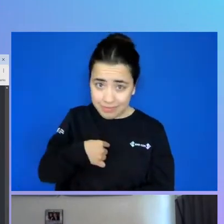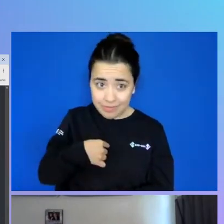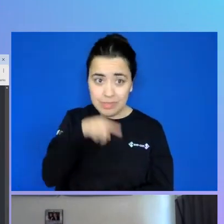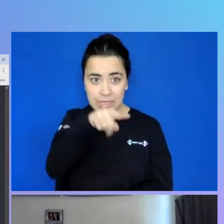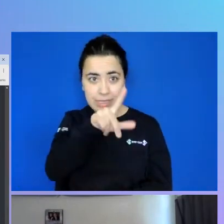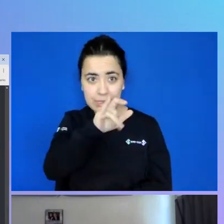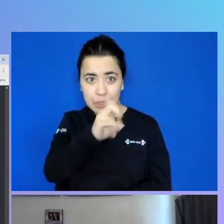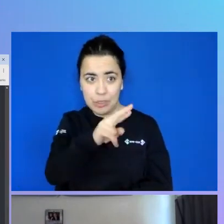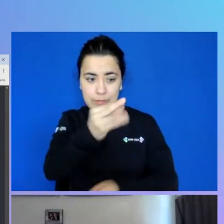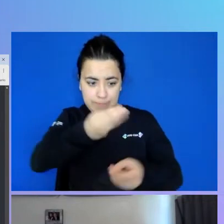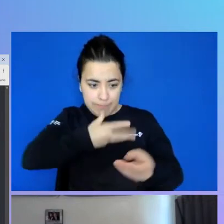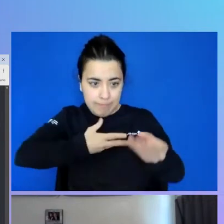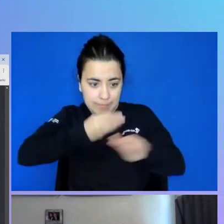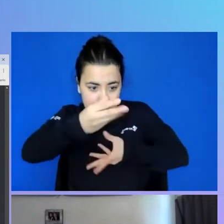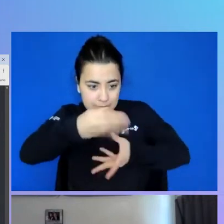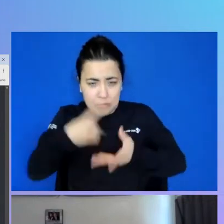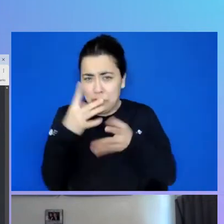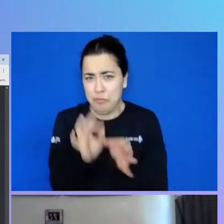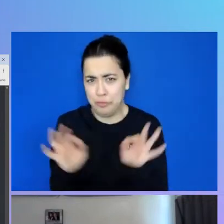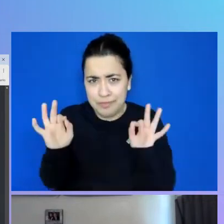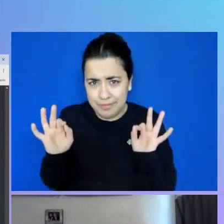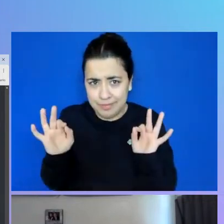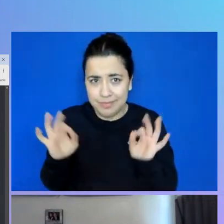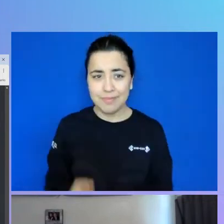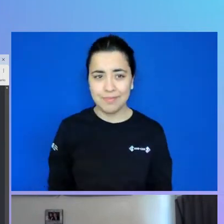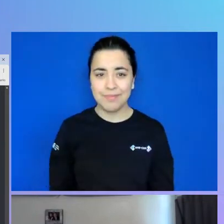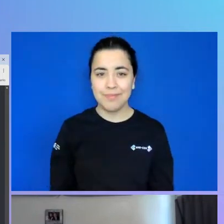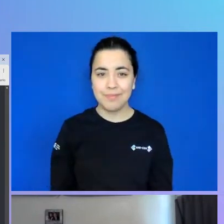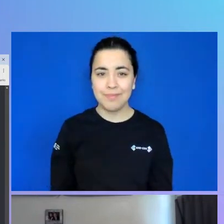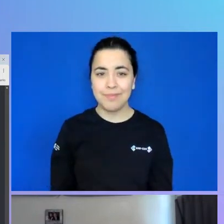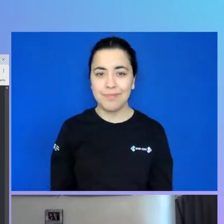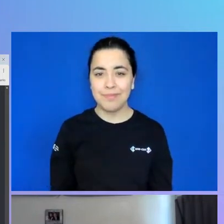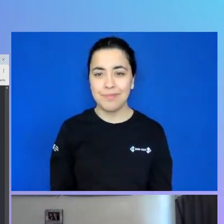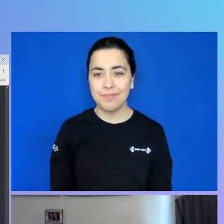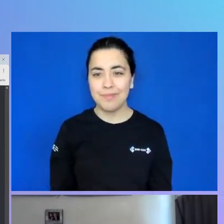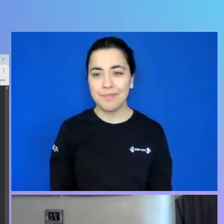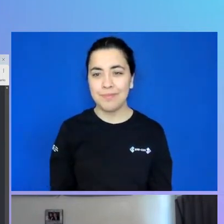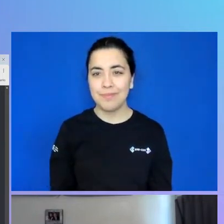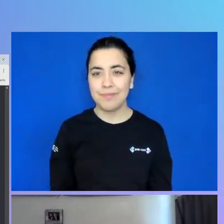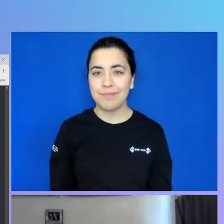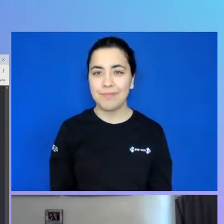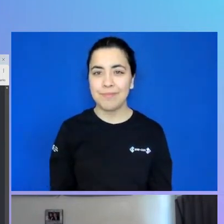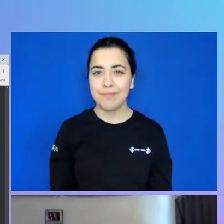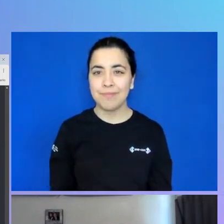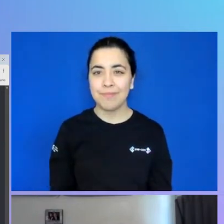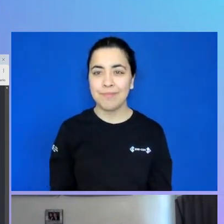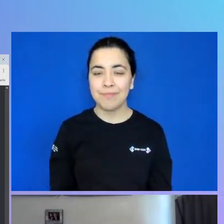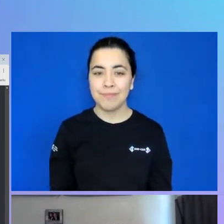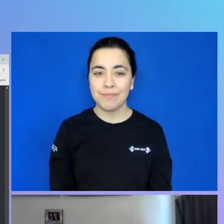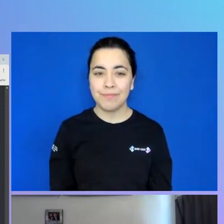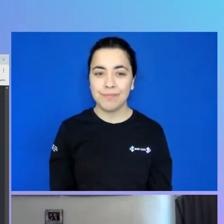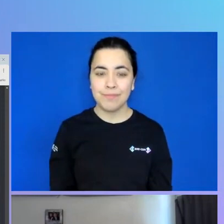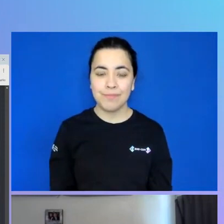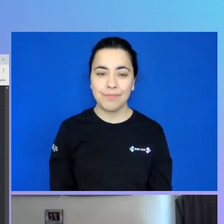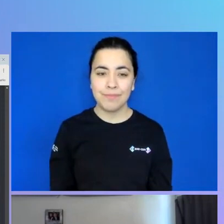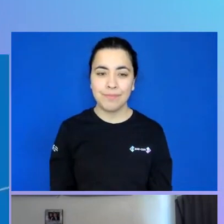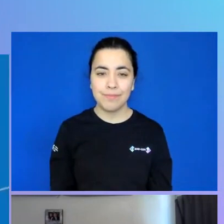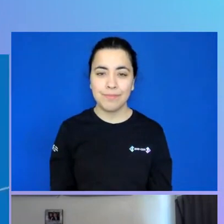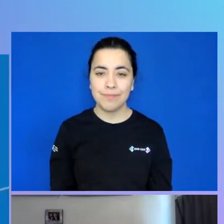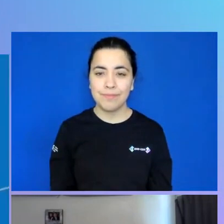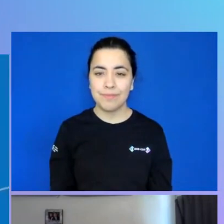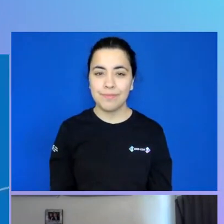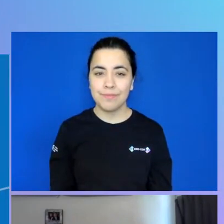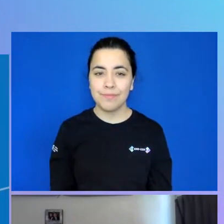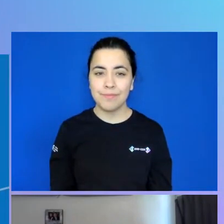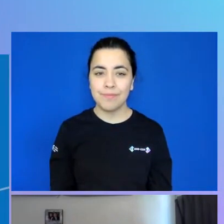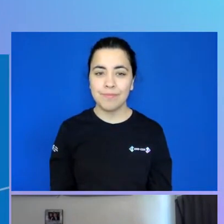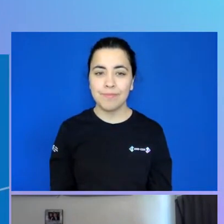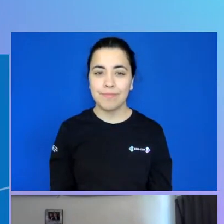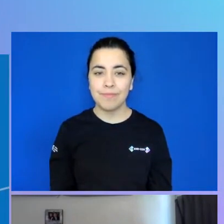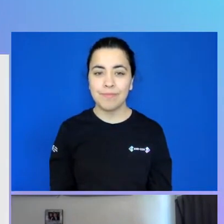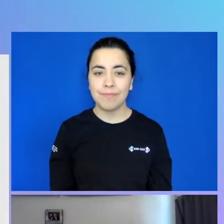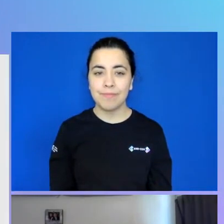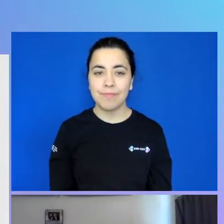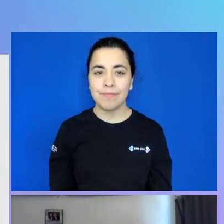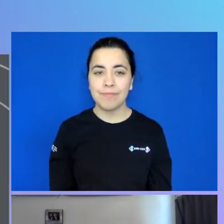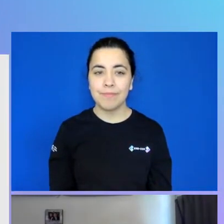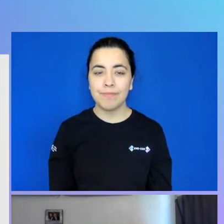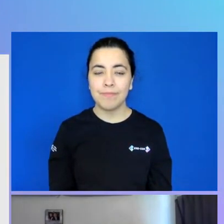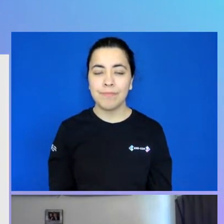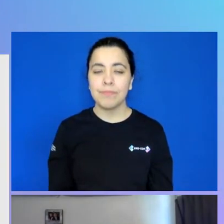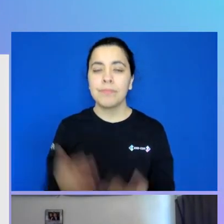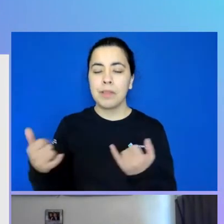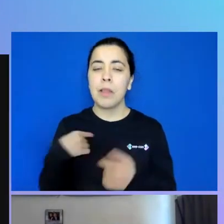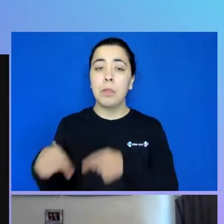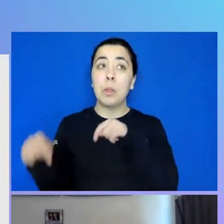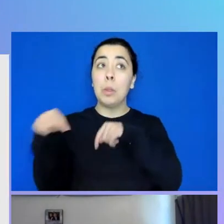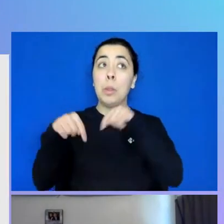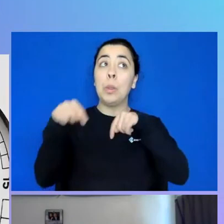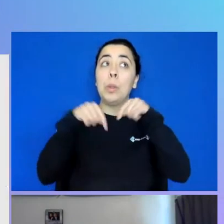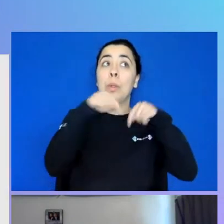for free. Going back. Oops Went all the way back. I want to go